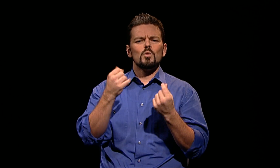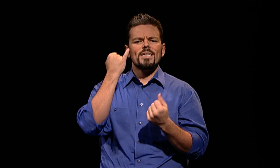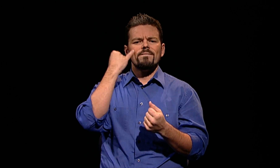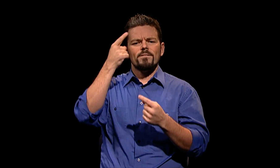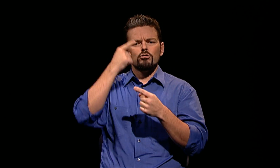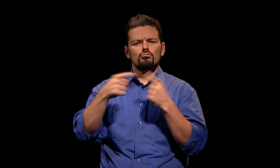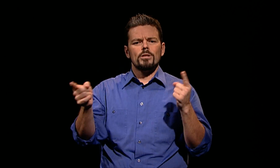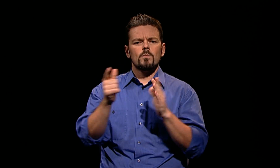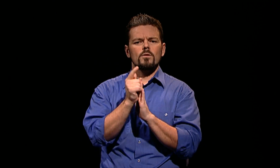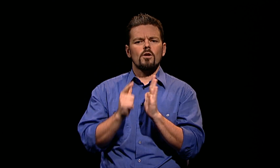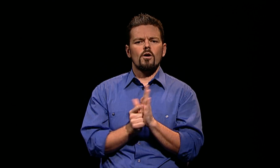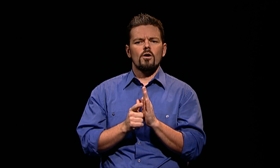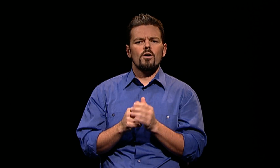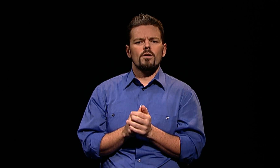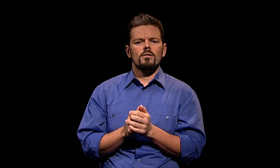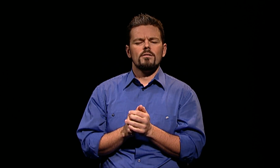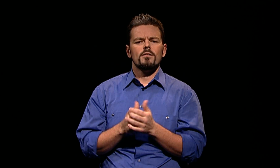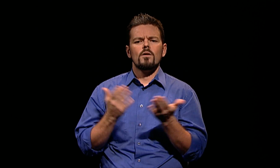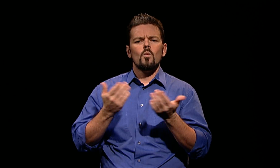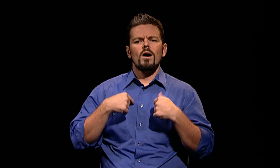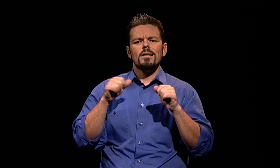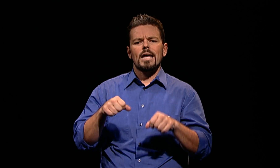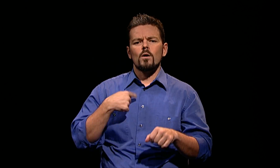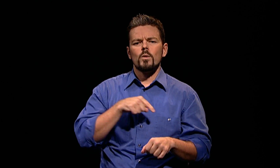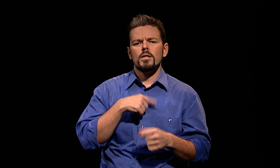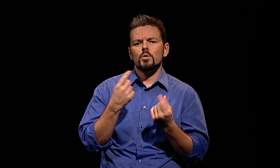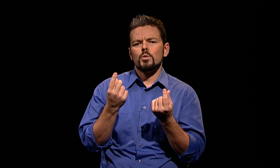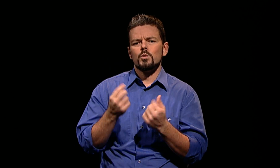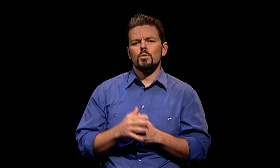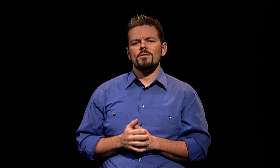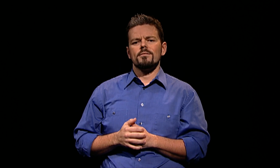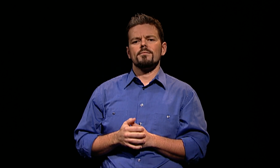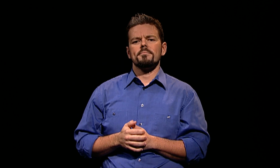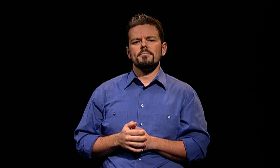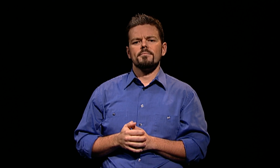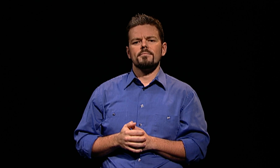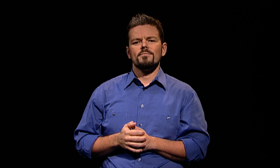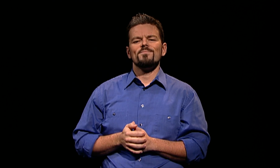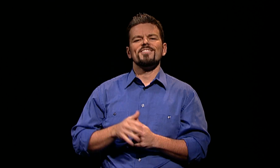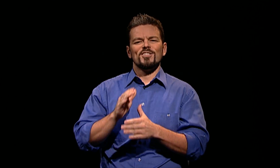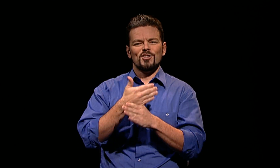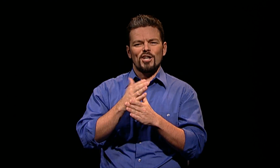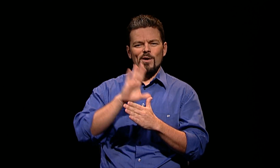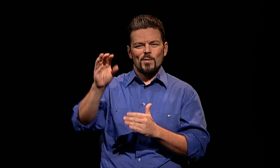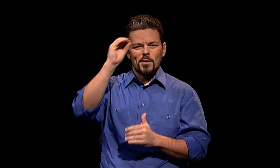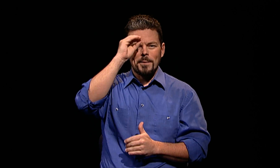WHAT WOULD YOU DO IF YOU DISAGREE WITH OUR LAWS? WHAT CAN WE DO?